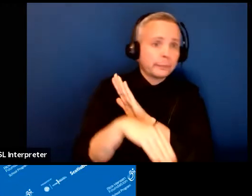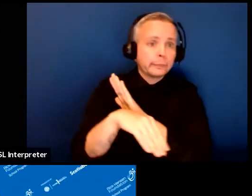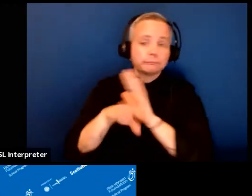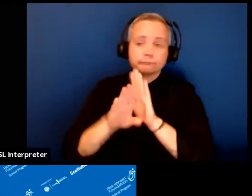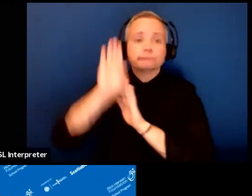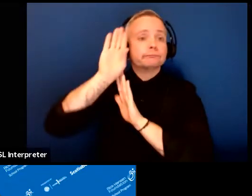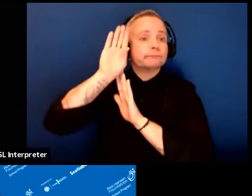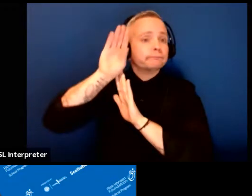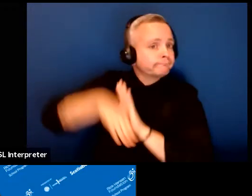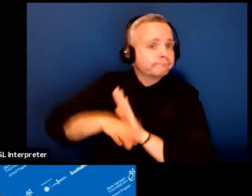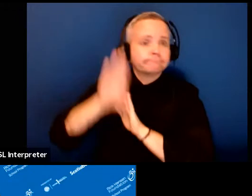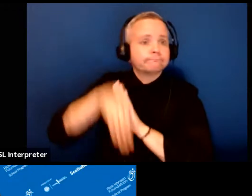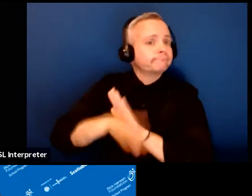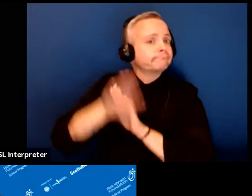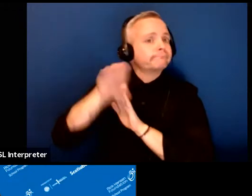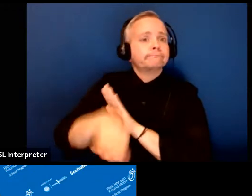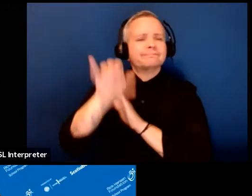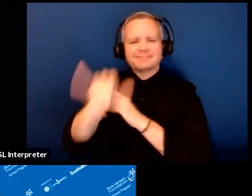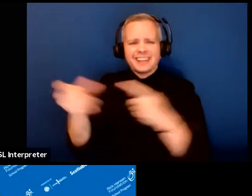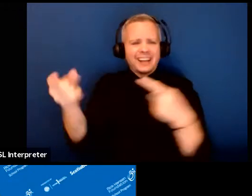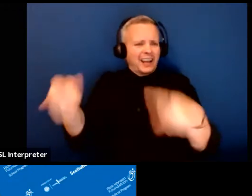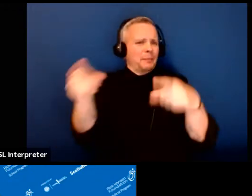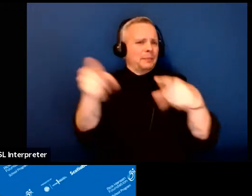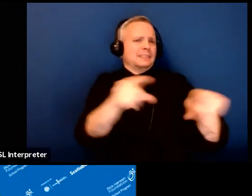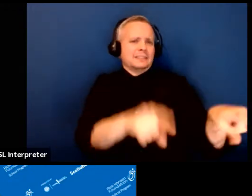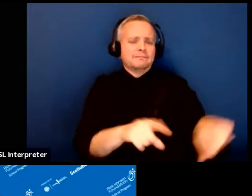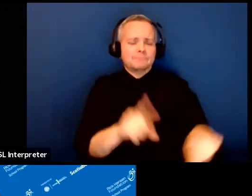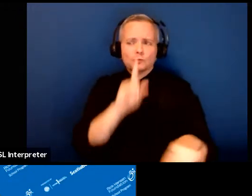AND THAT'S HELPED ME A LOT FOR MY MENTAL HEALTH, I THINK, AND